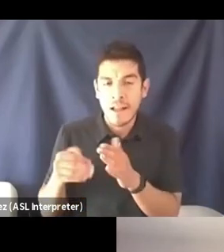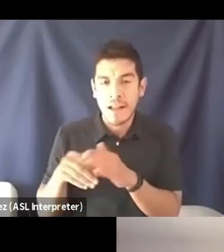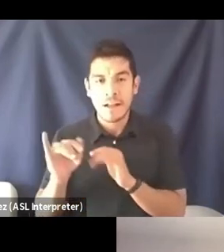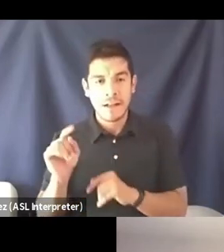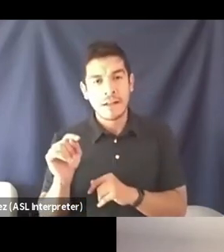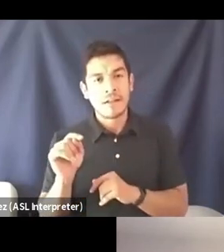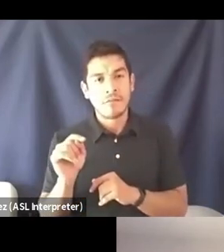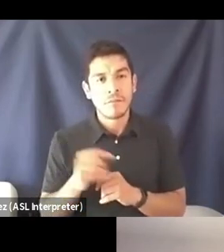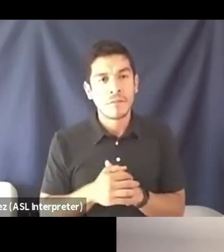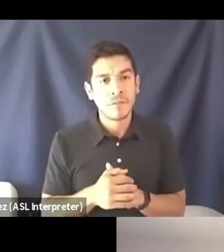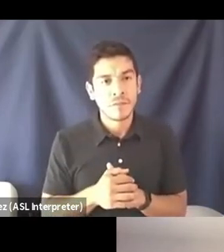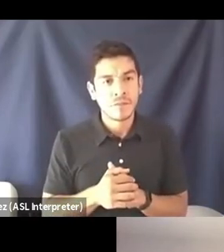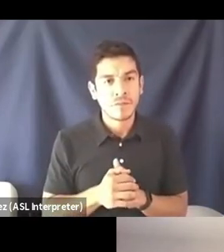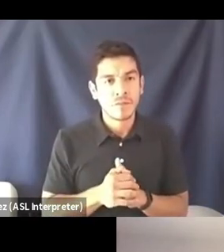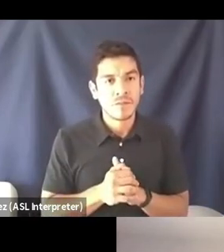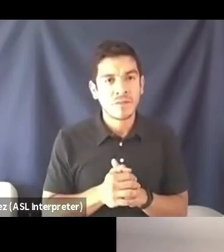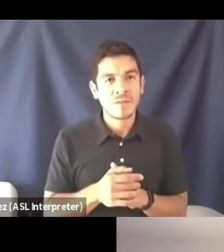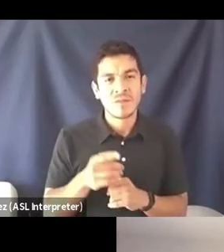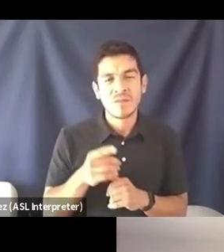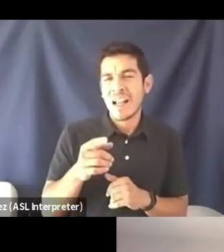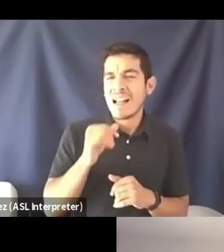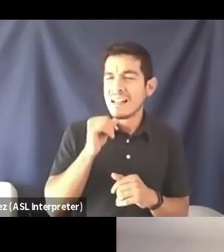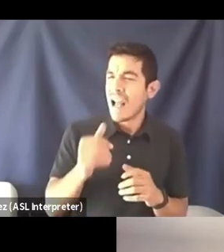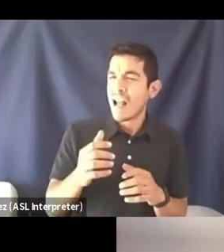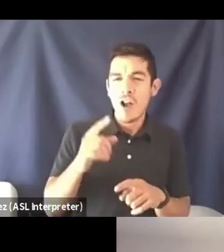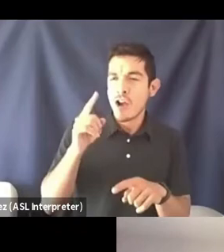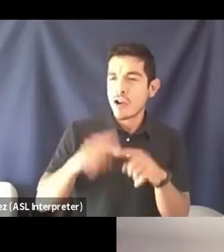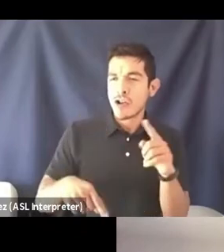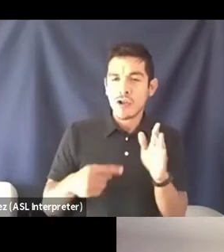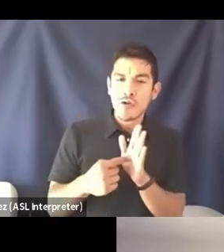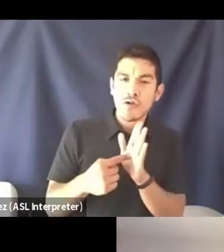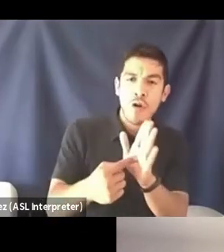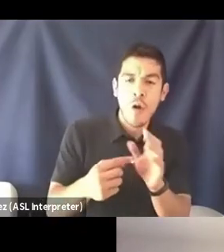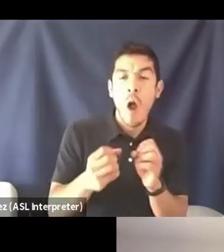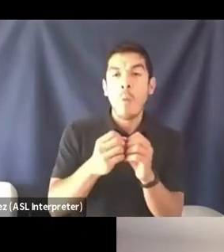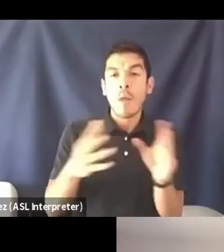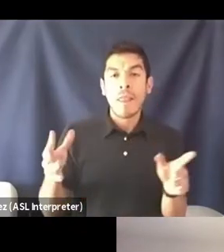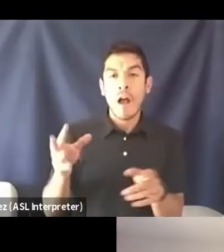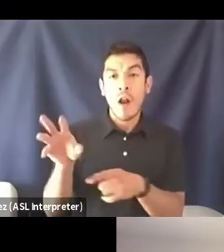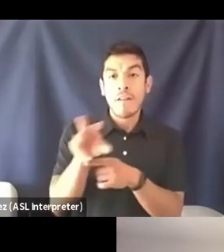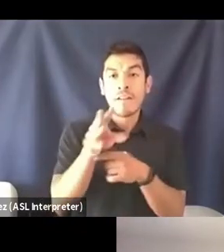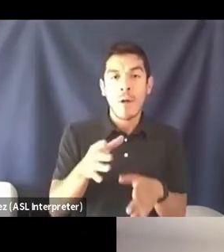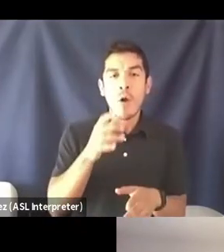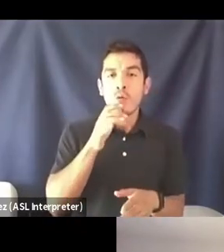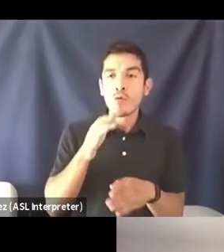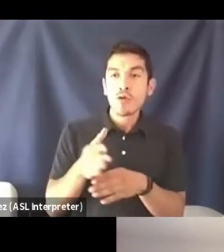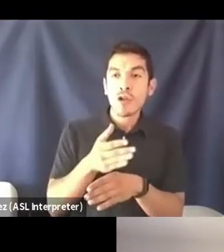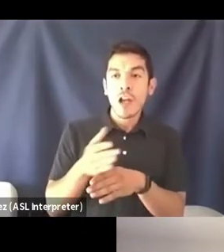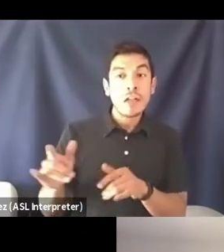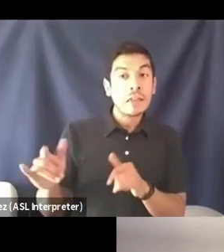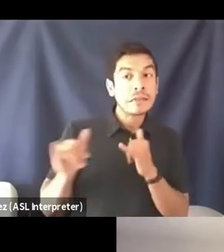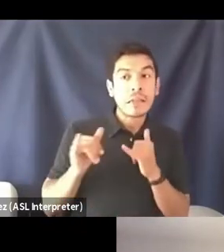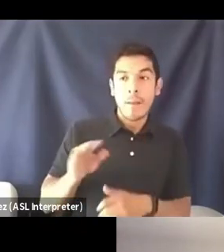that could not be accomplished or captured without a filmmaker who shares a background that is in some ways